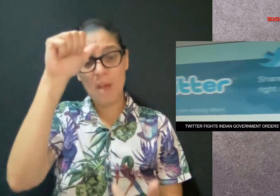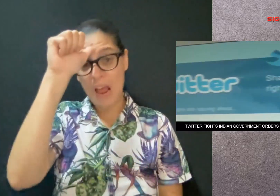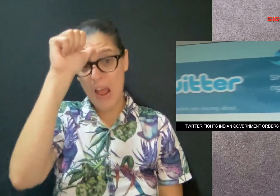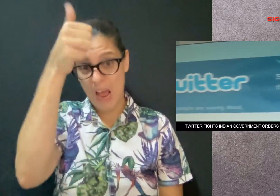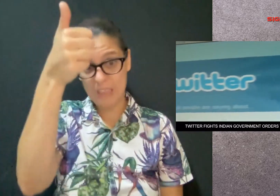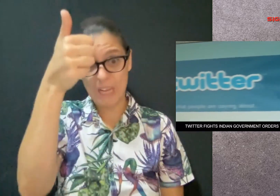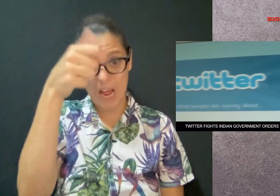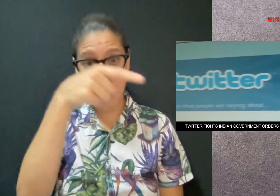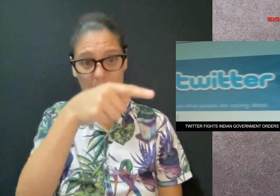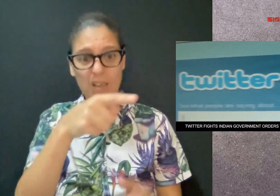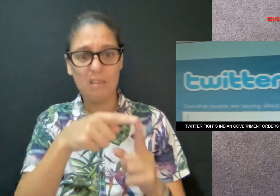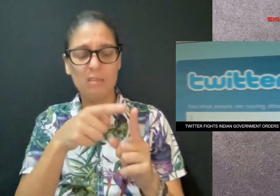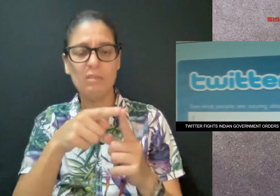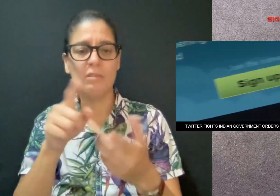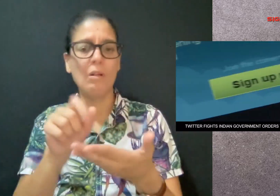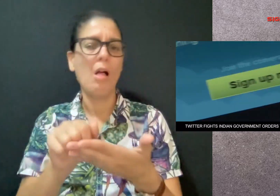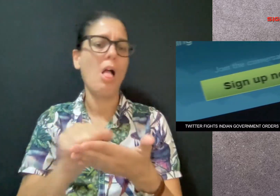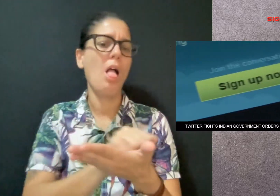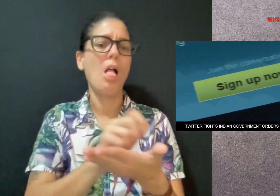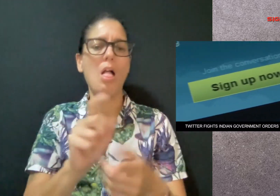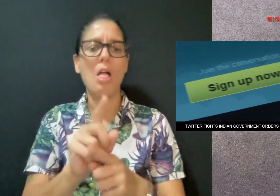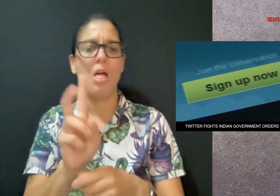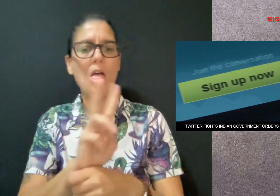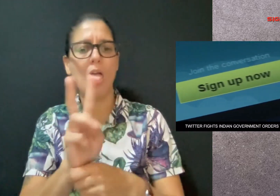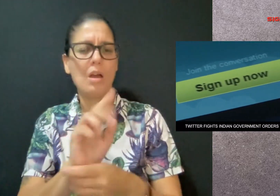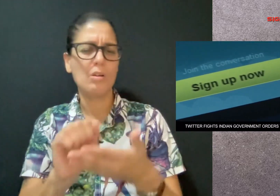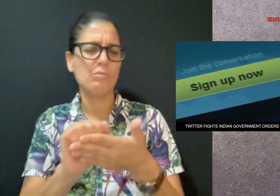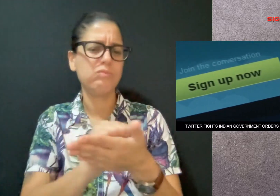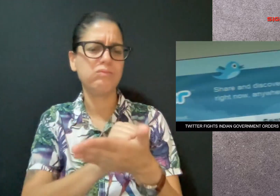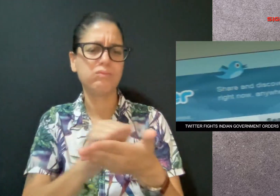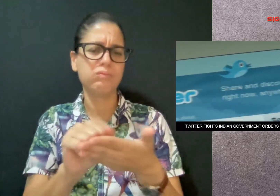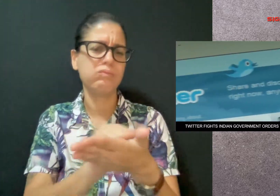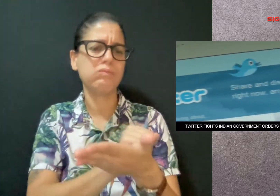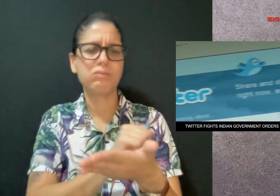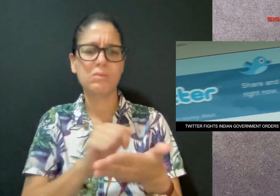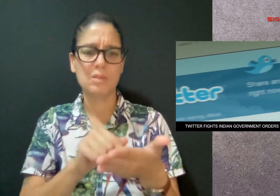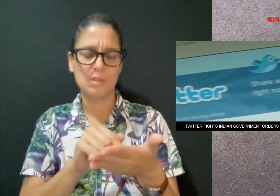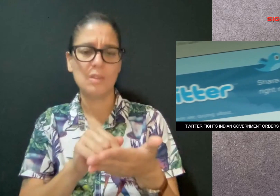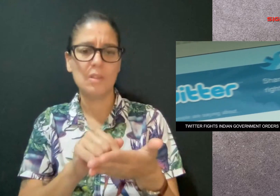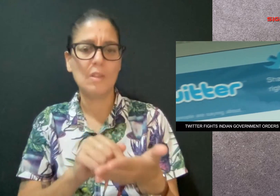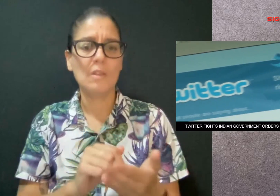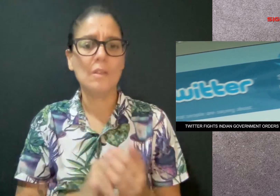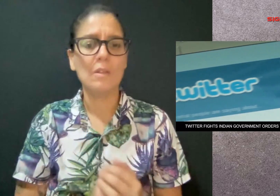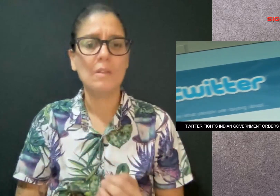Twitter is legally challenging the Indian government's orders to remove content